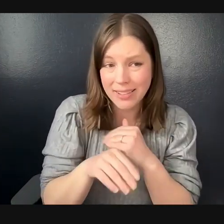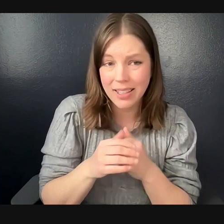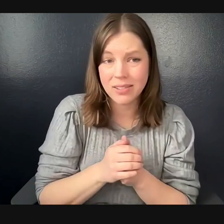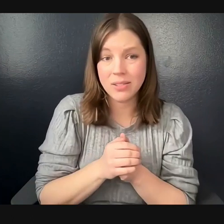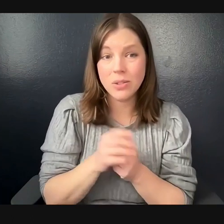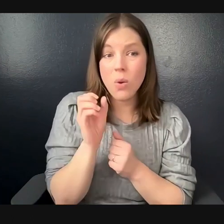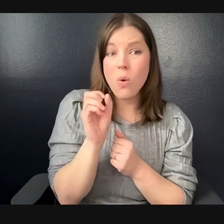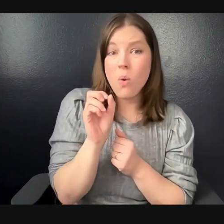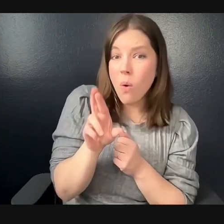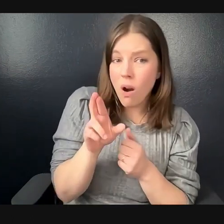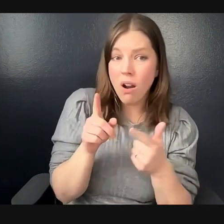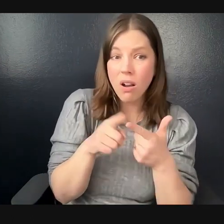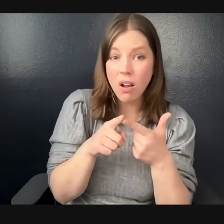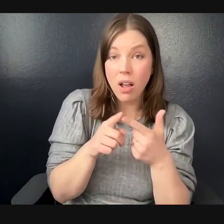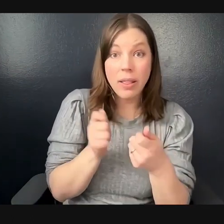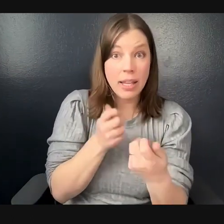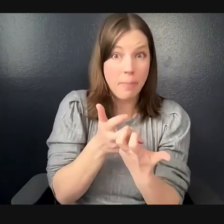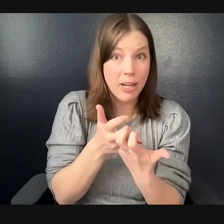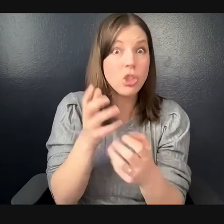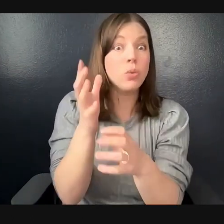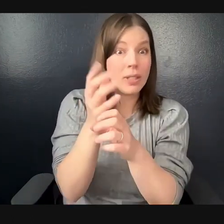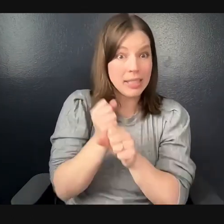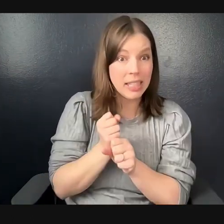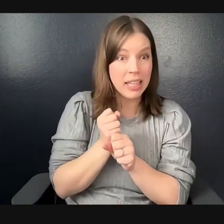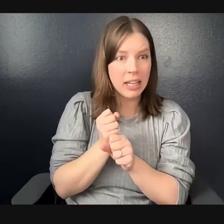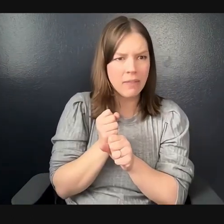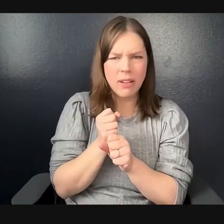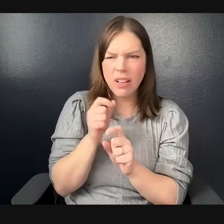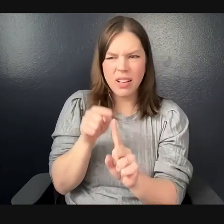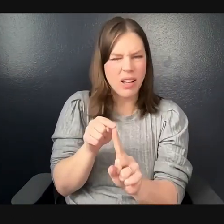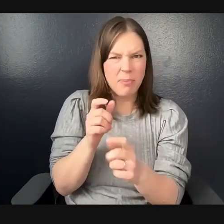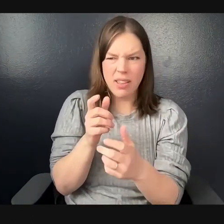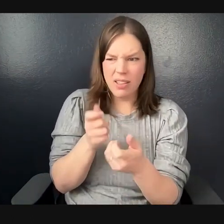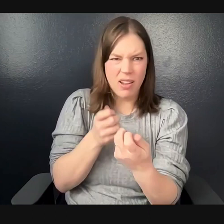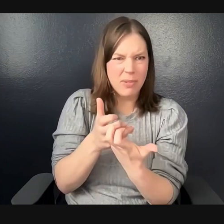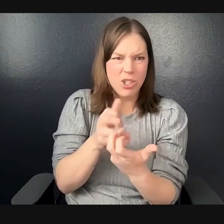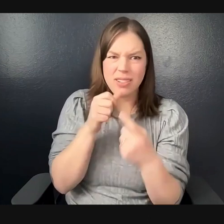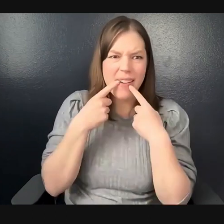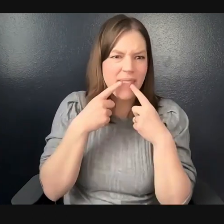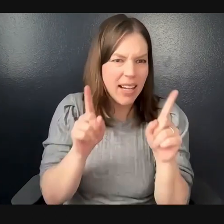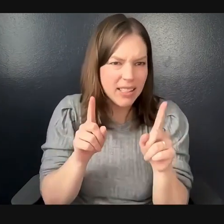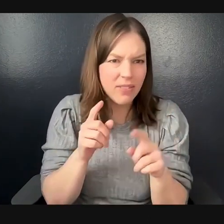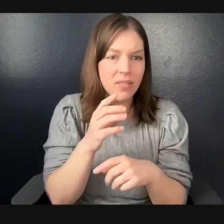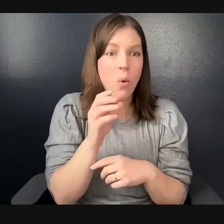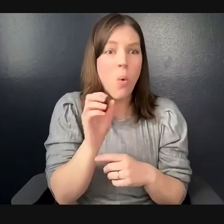for effective communication. Or maybe you got that accommodation, but it was not effective.